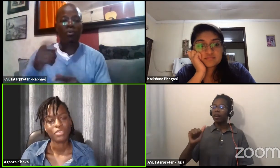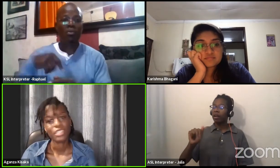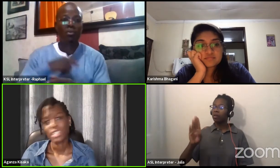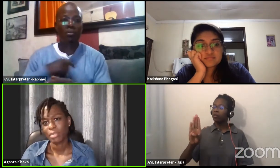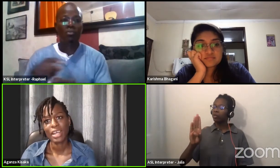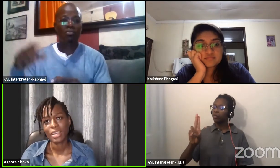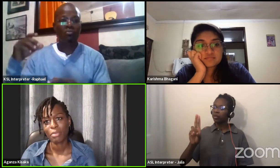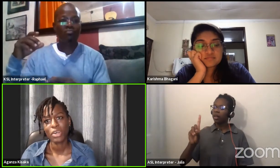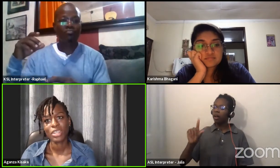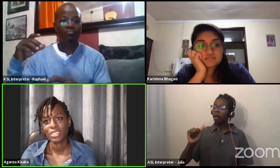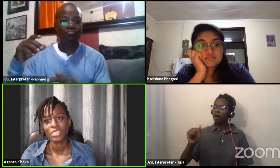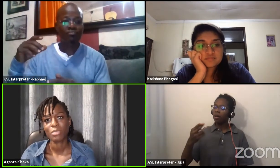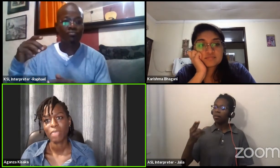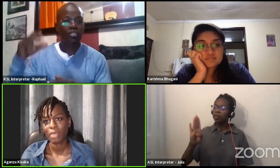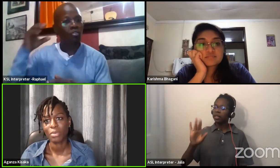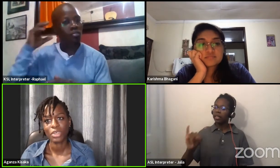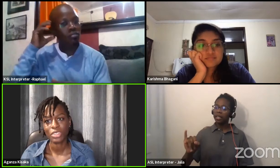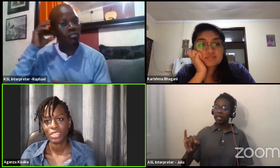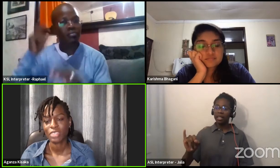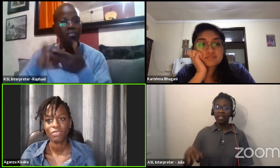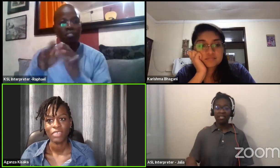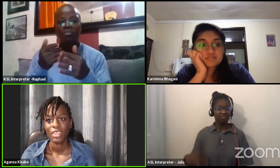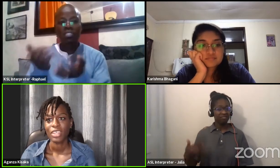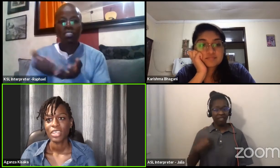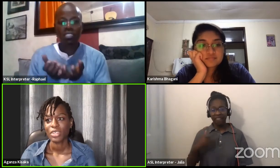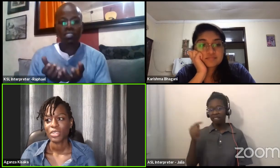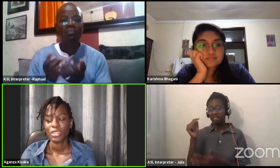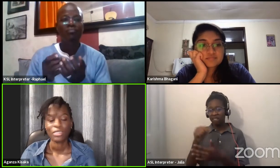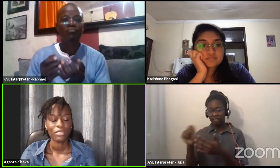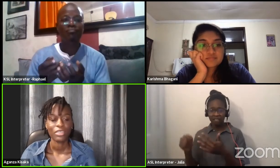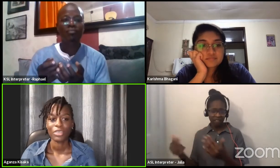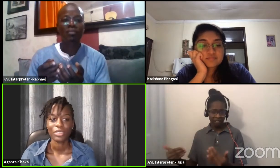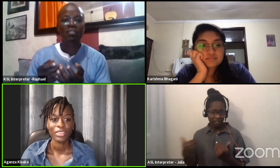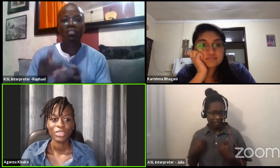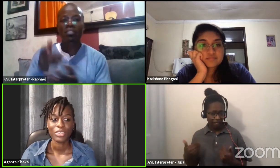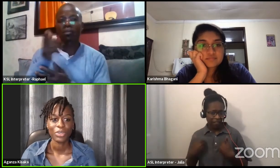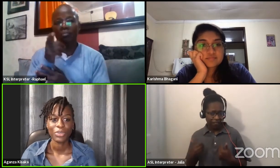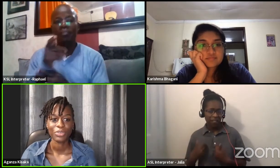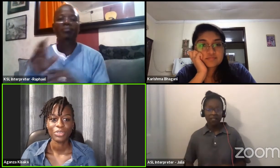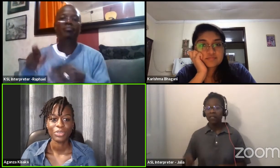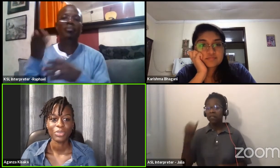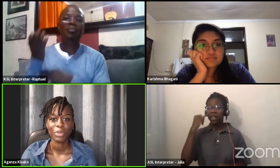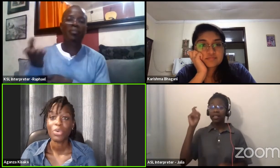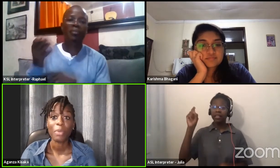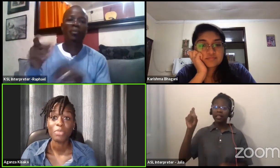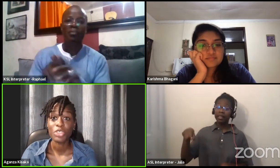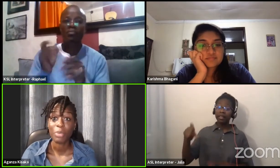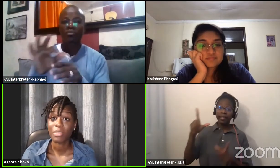if you need a black box, there's a black box. If you need, you know, you need to go to a prop shop.